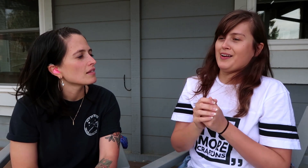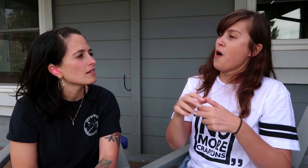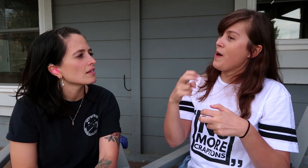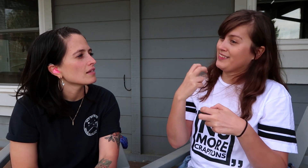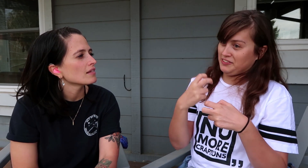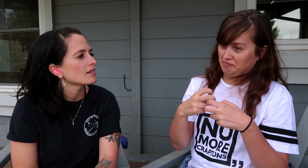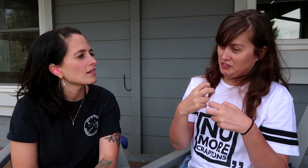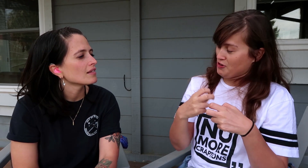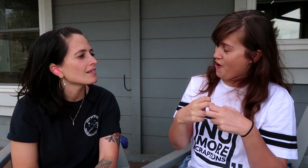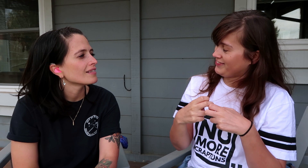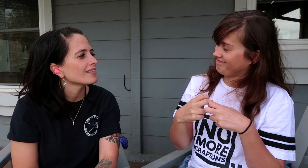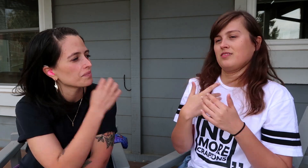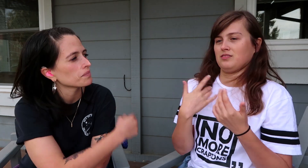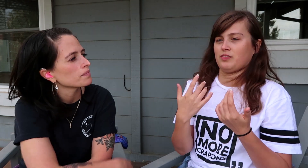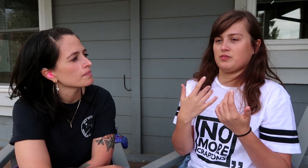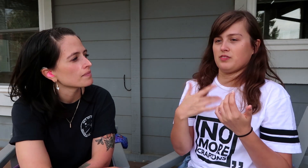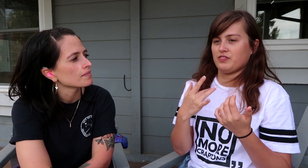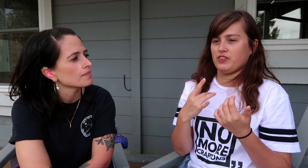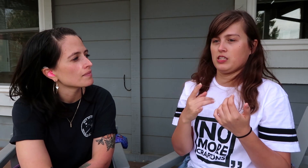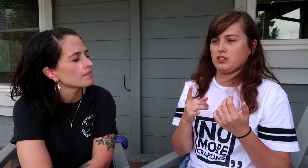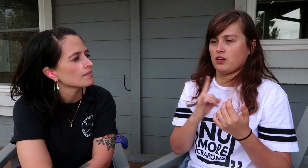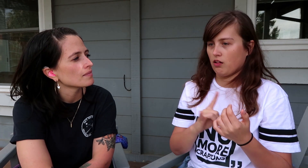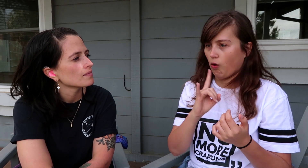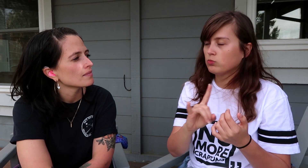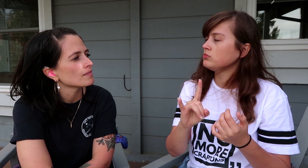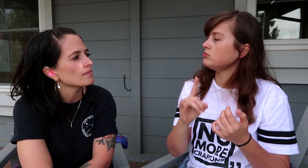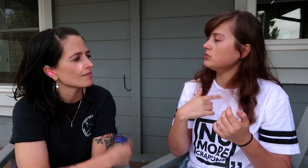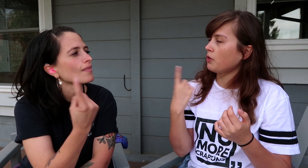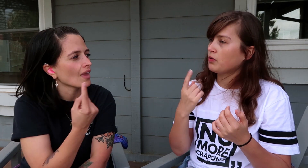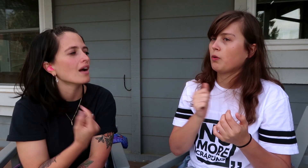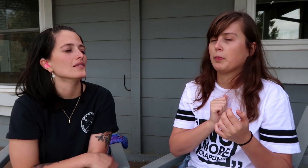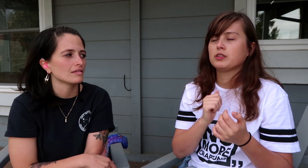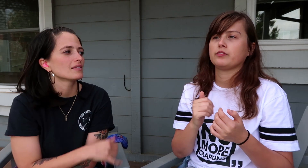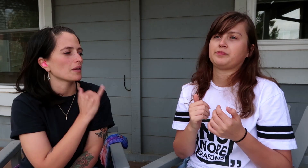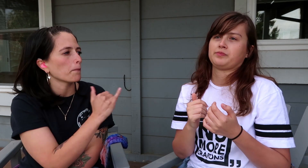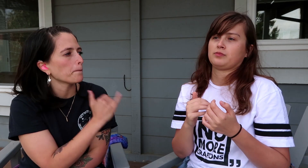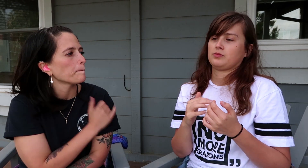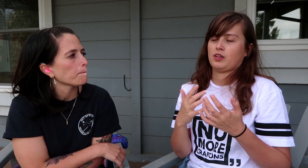and communication became a lot harder. I started to feel really alone... by myself.